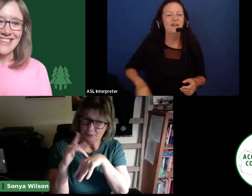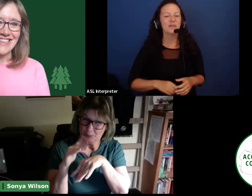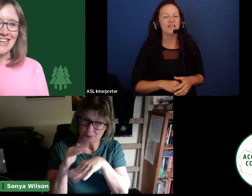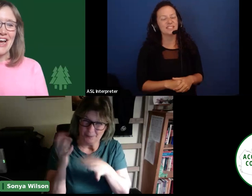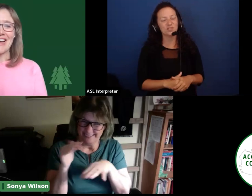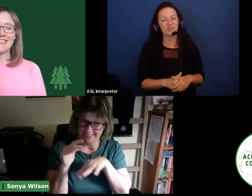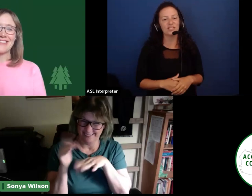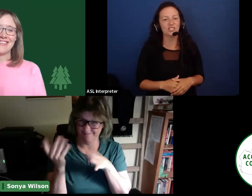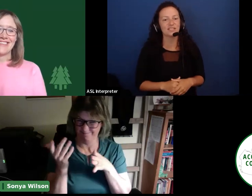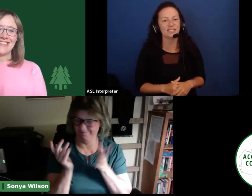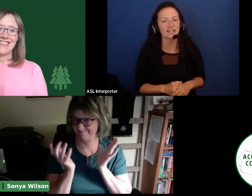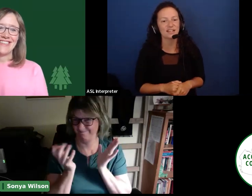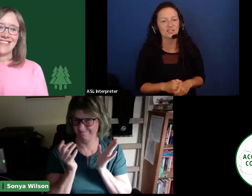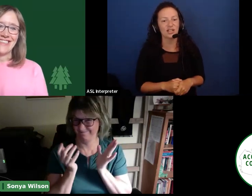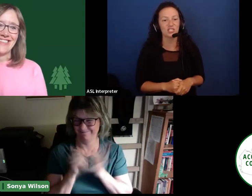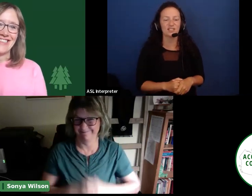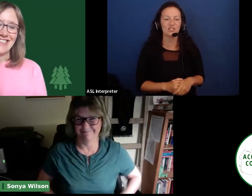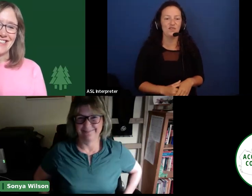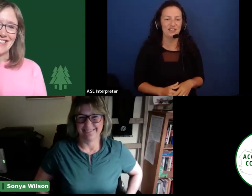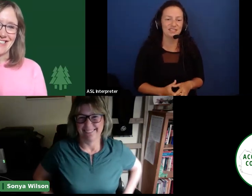But this is really just a scratching the surface.